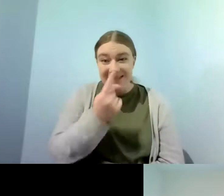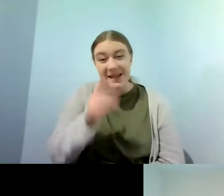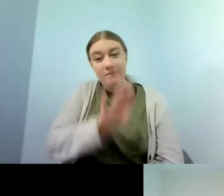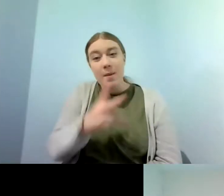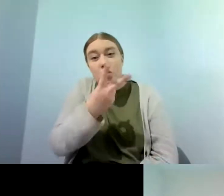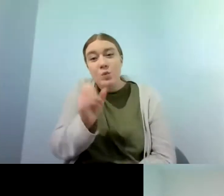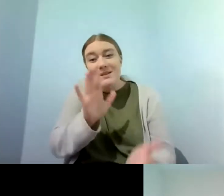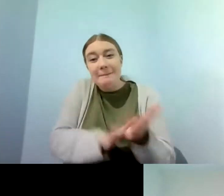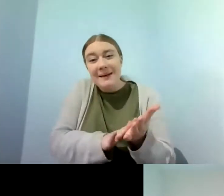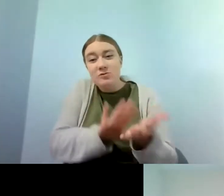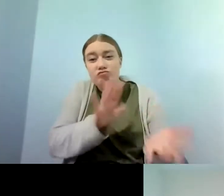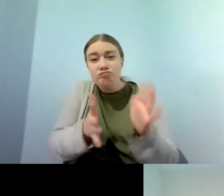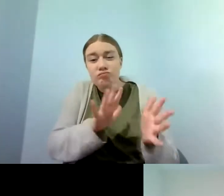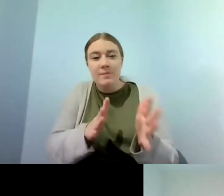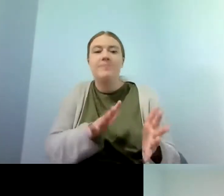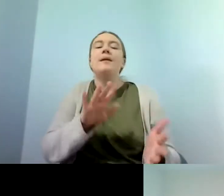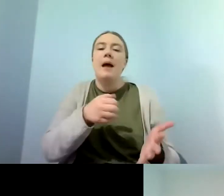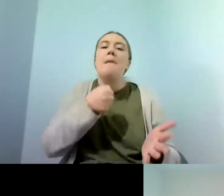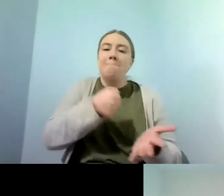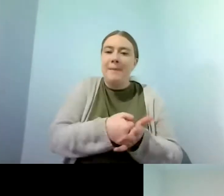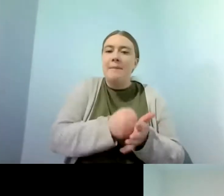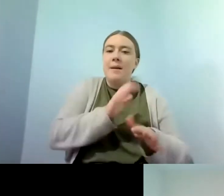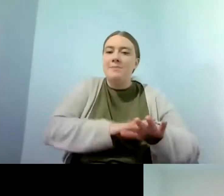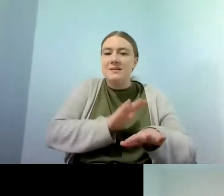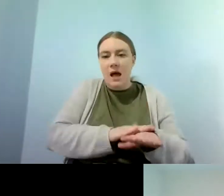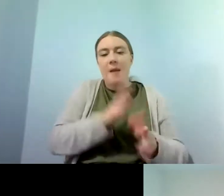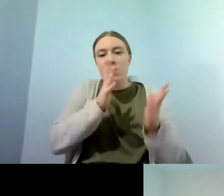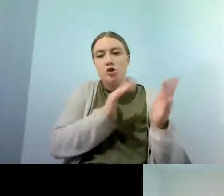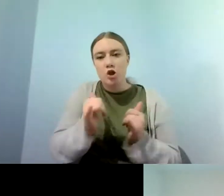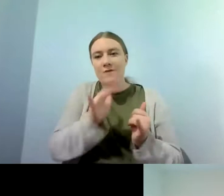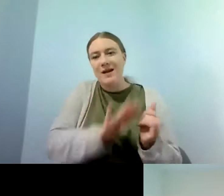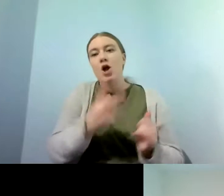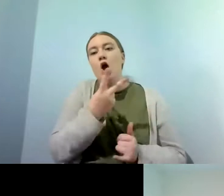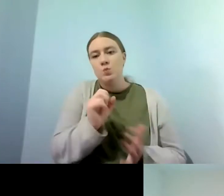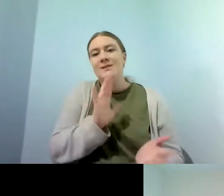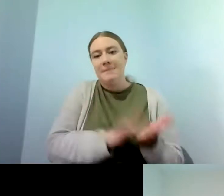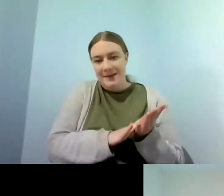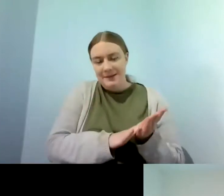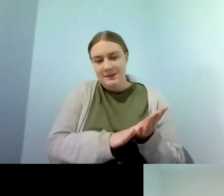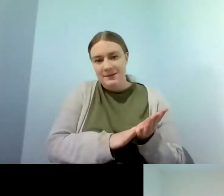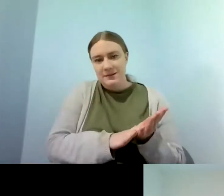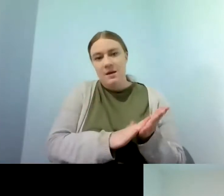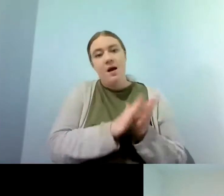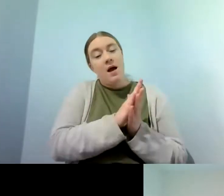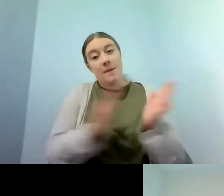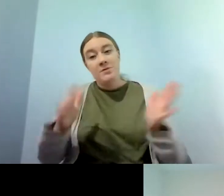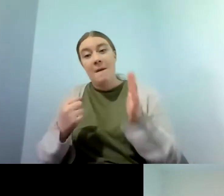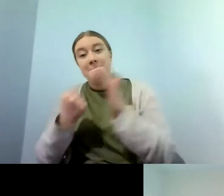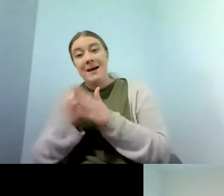for the minimum time and that you could survey is 20 minutes and the maximum time you can survey is